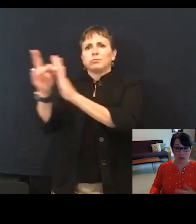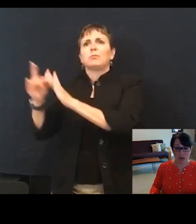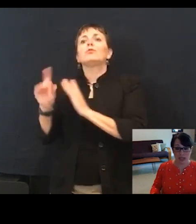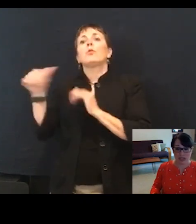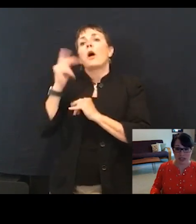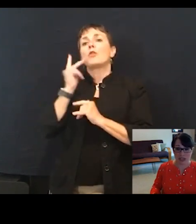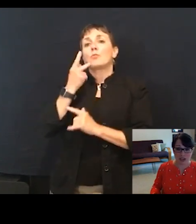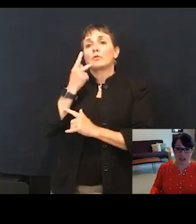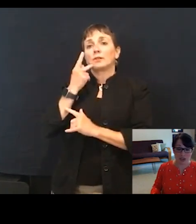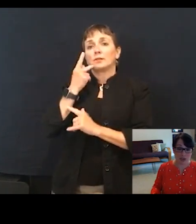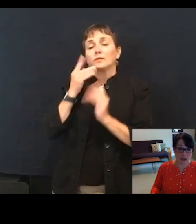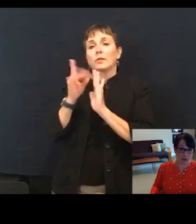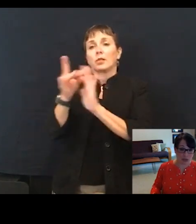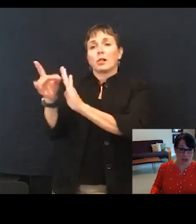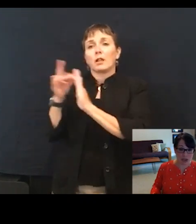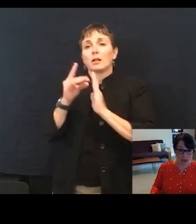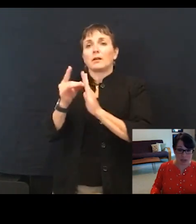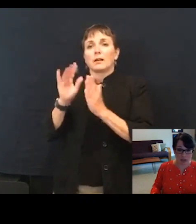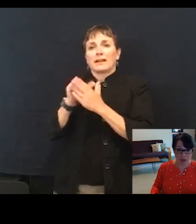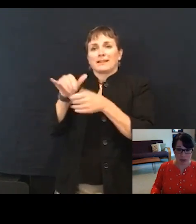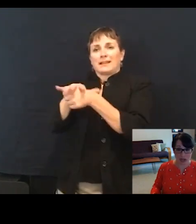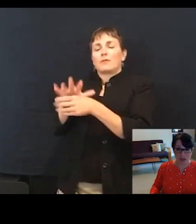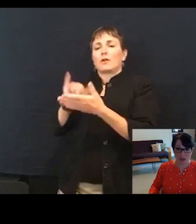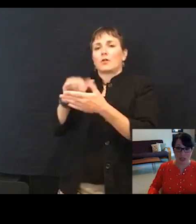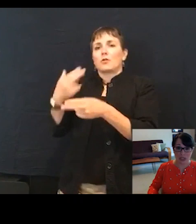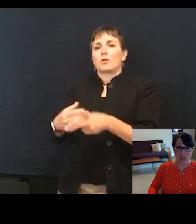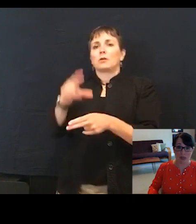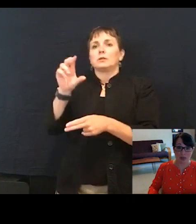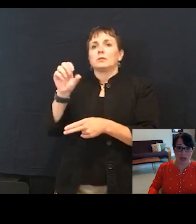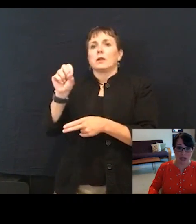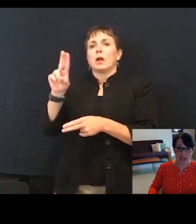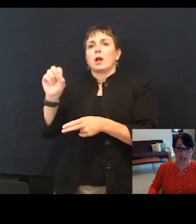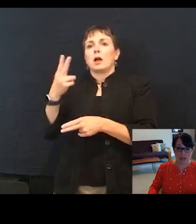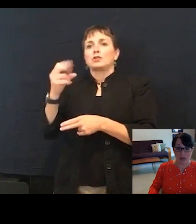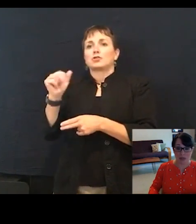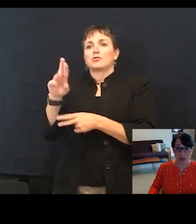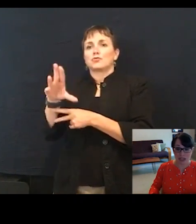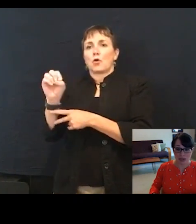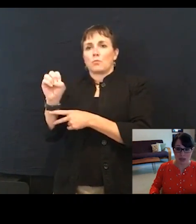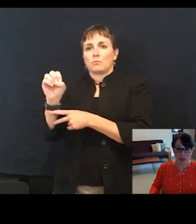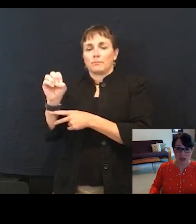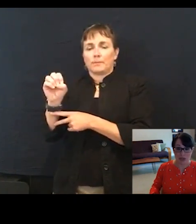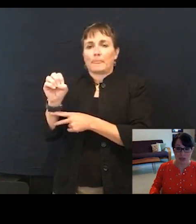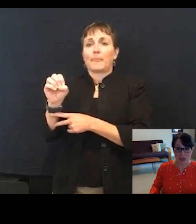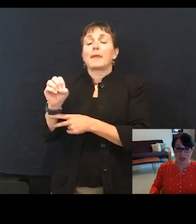to as the usherome, or the Usher interactome. But myosin 7A binds to a lot of other things